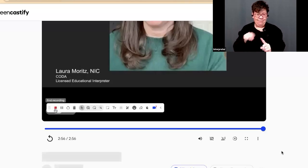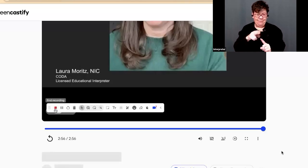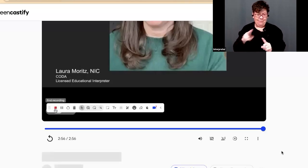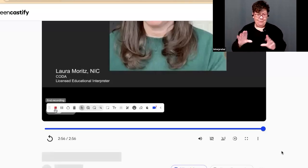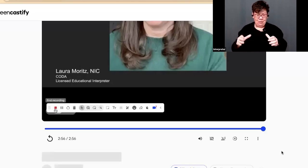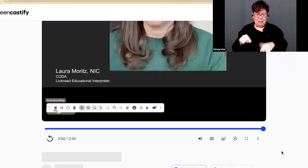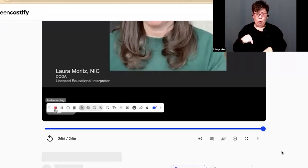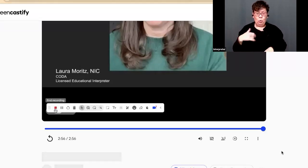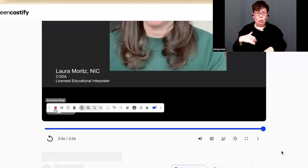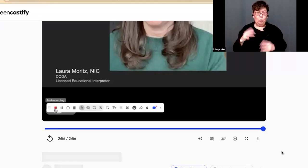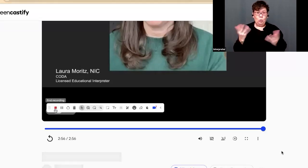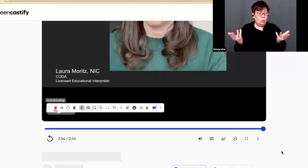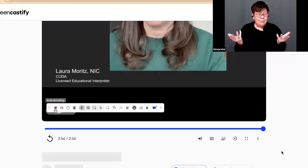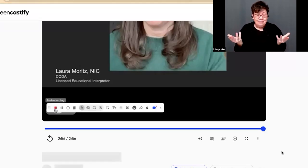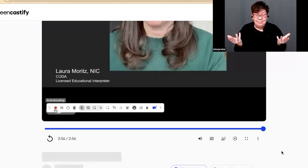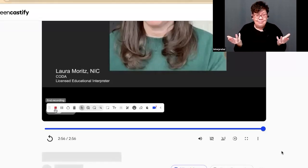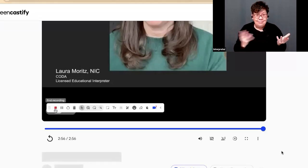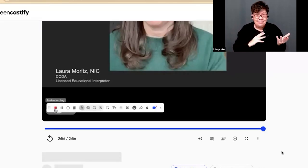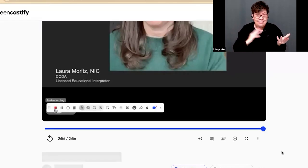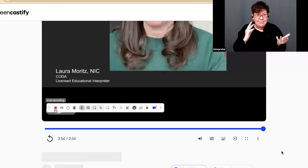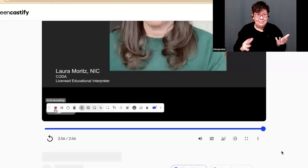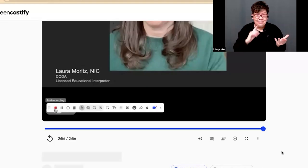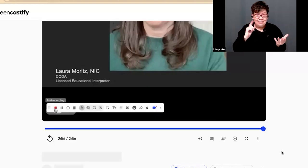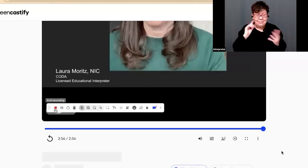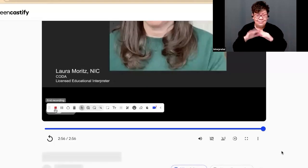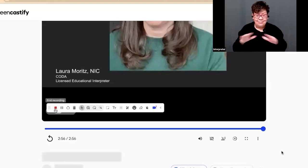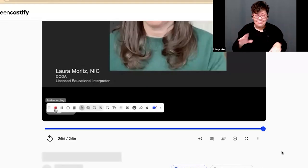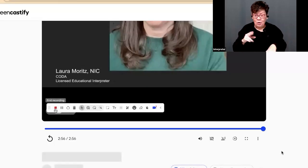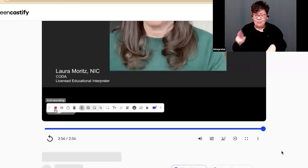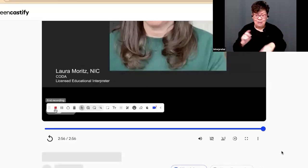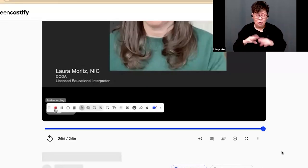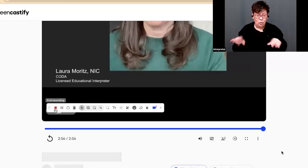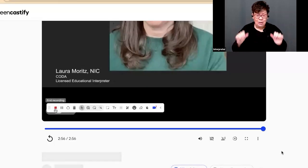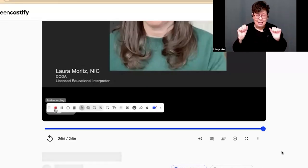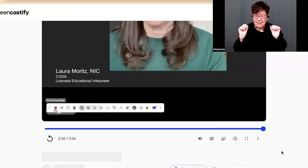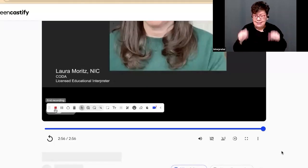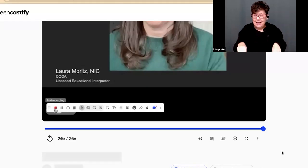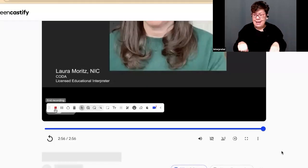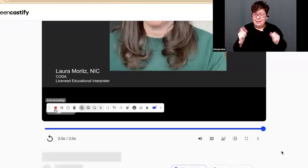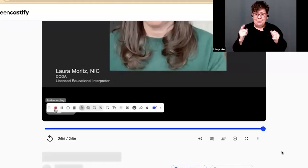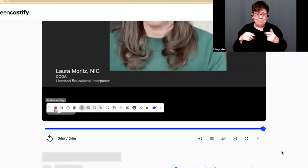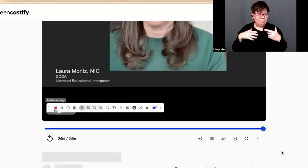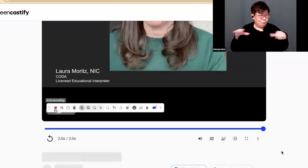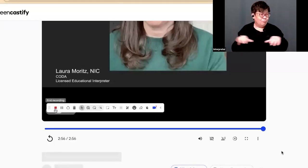then there is no reason that Deaf children, Deaf and hard of hearing children, cannot perform at the same level